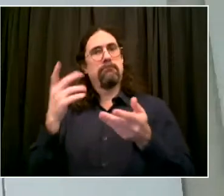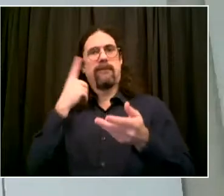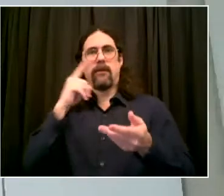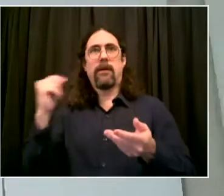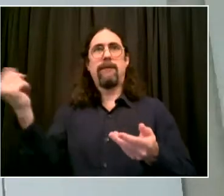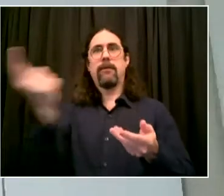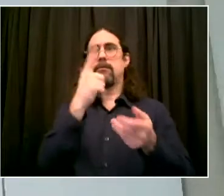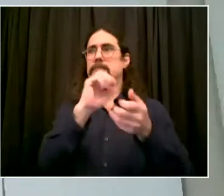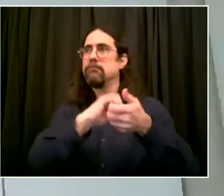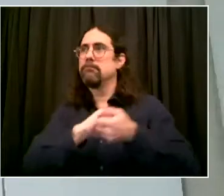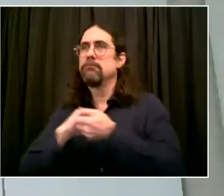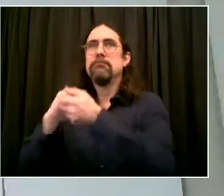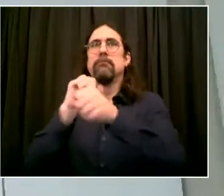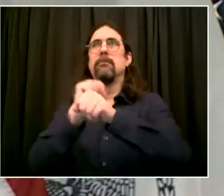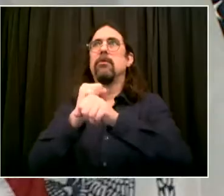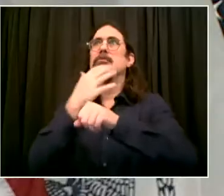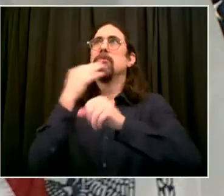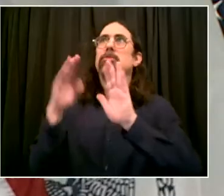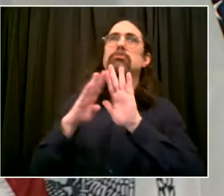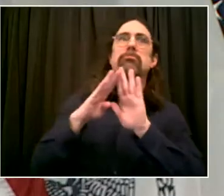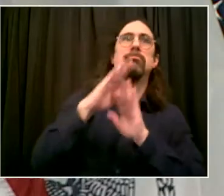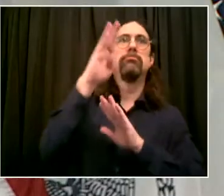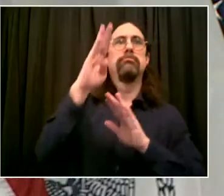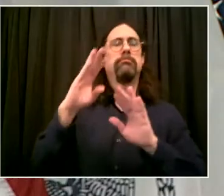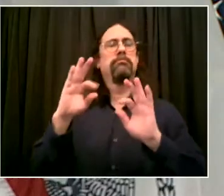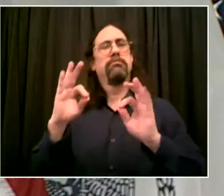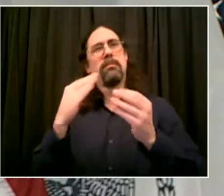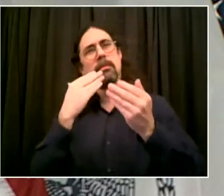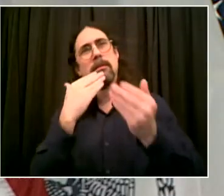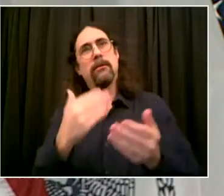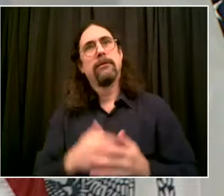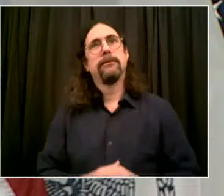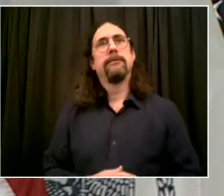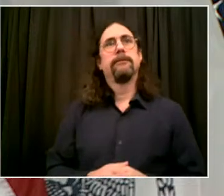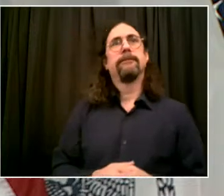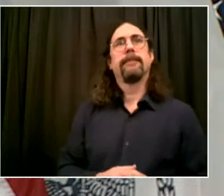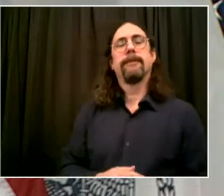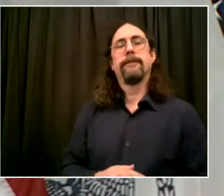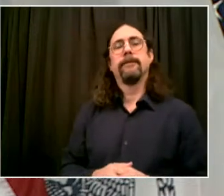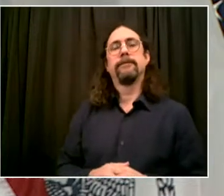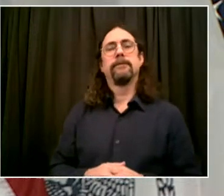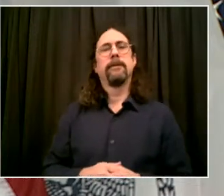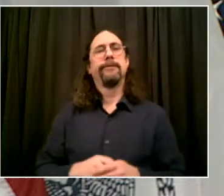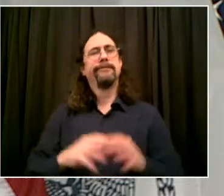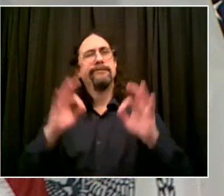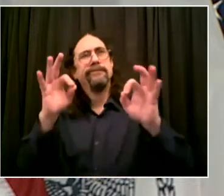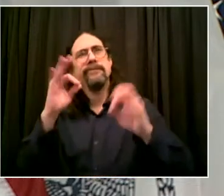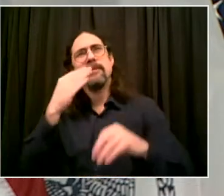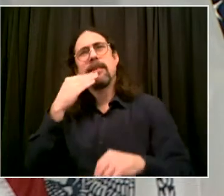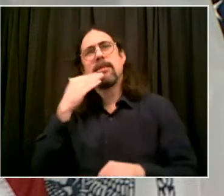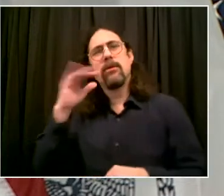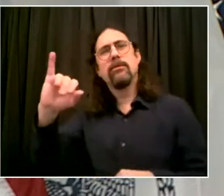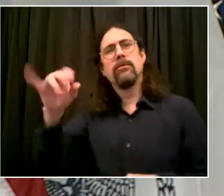HELP AND RESPONSIBILITY. I THINK IT'S GREAT FOR THE CITY TO SEE THIS WORKING